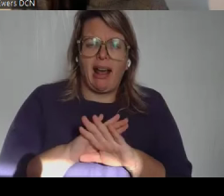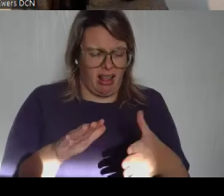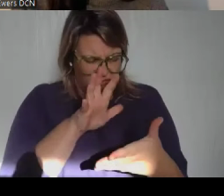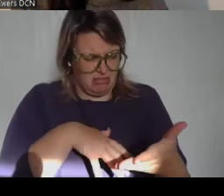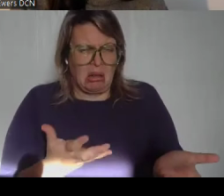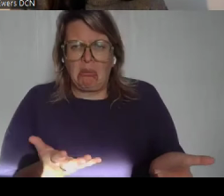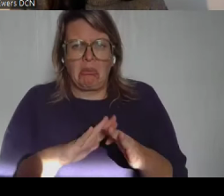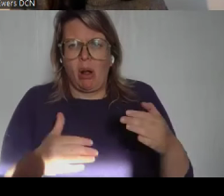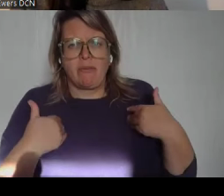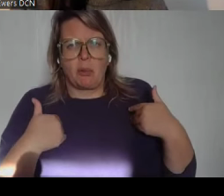That value that we talked about.